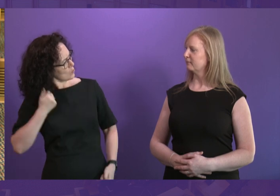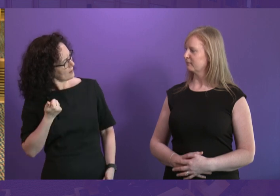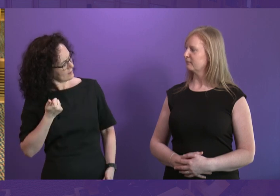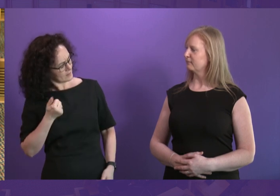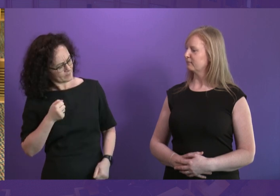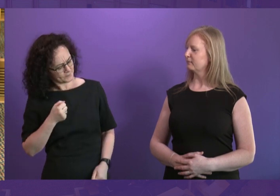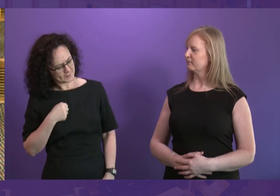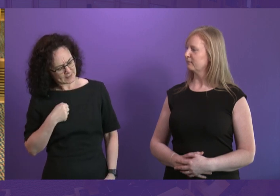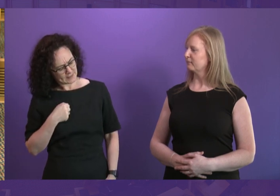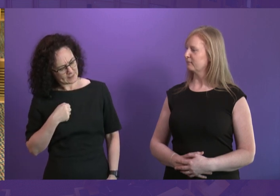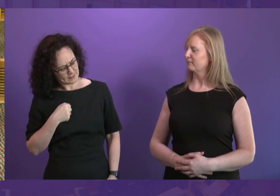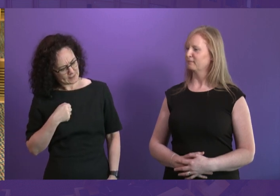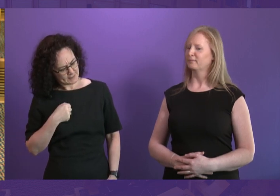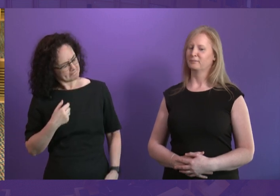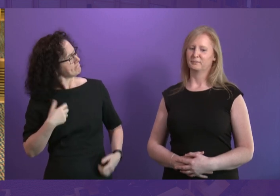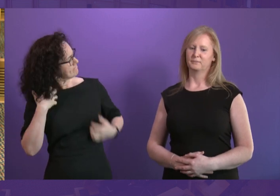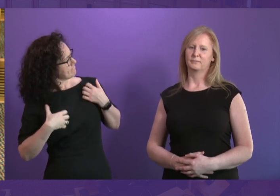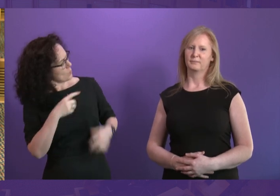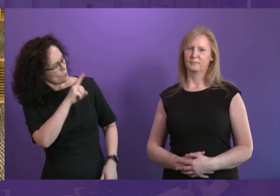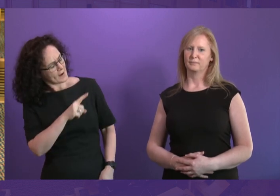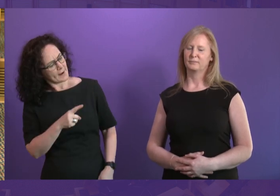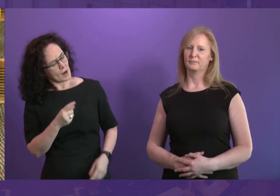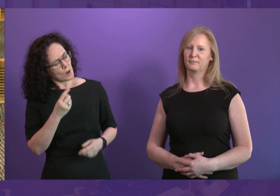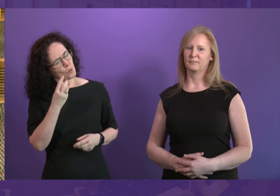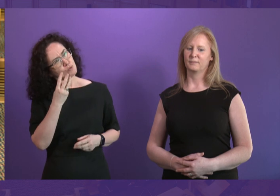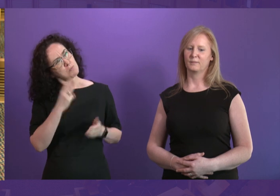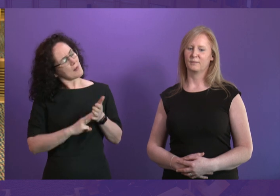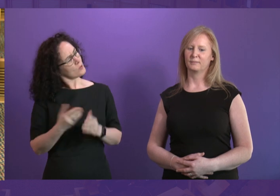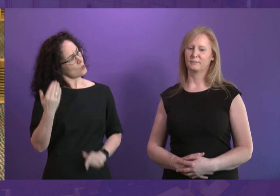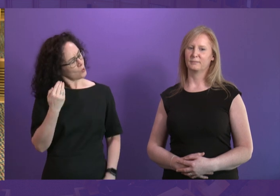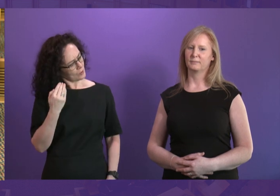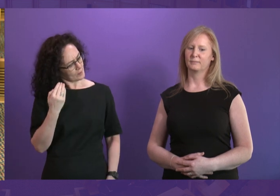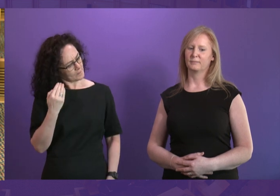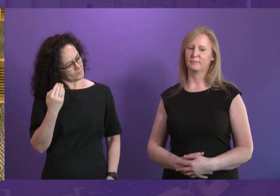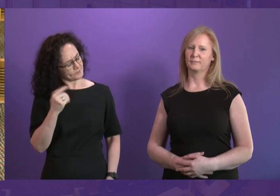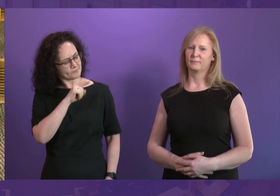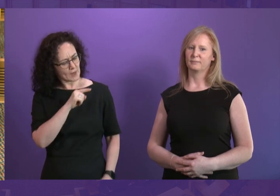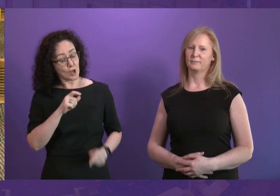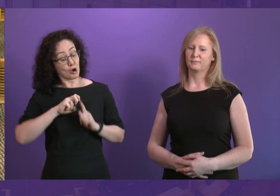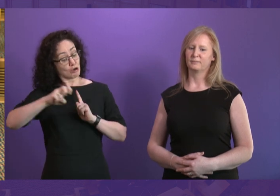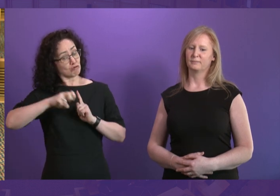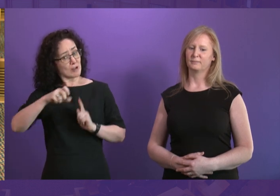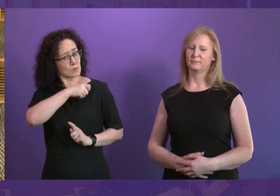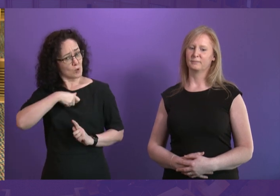because just a few months ago a motion that was passed at the transport committee of City of Edinburgh Council said: